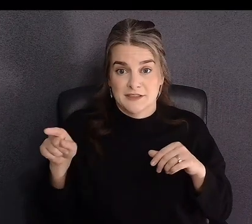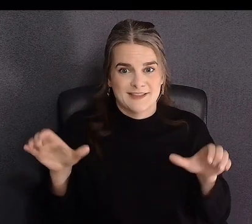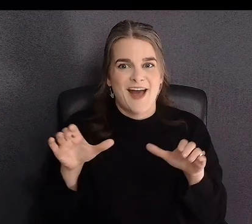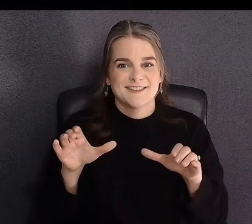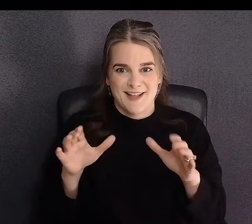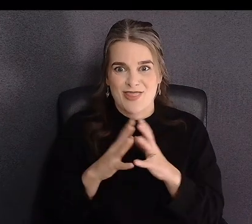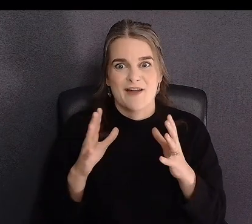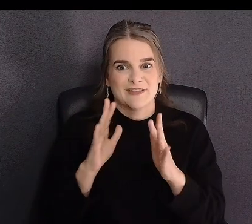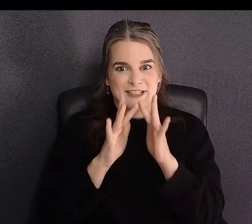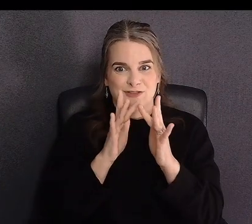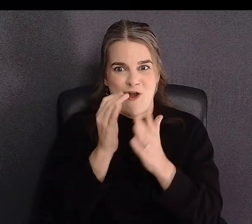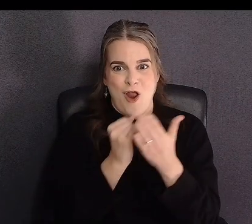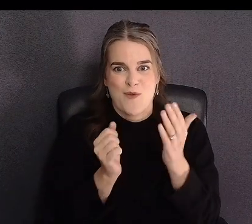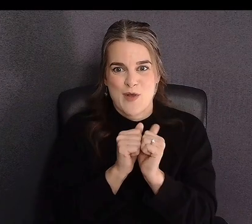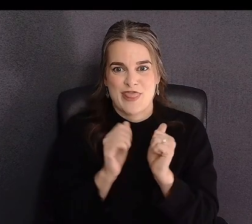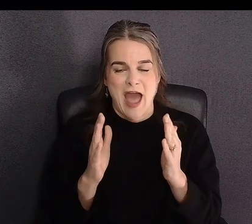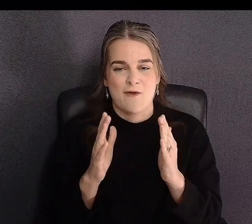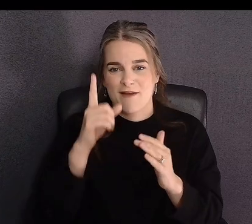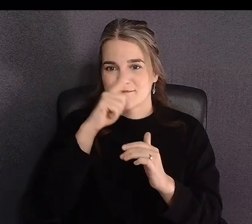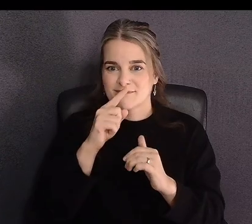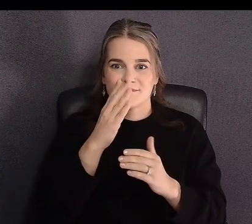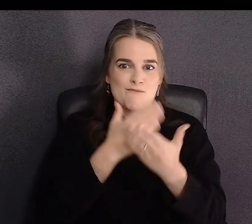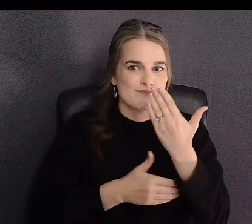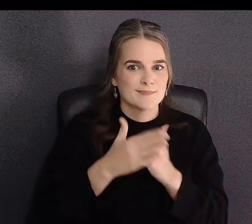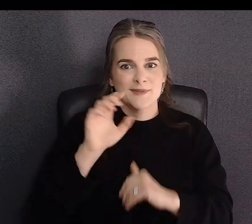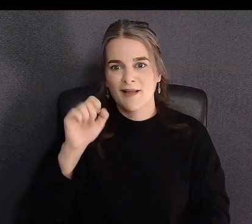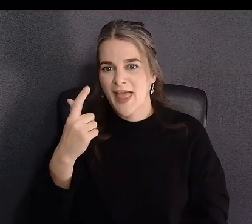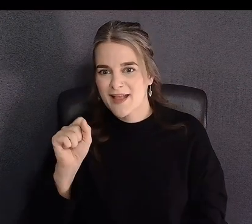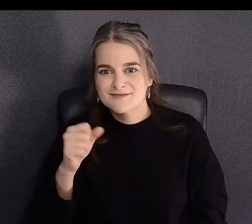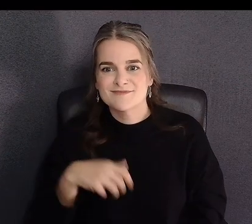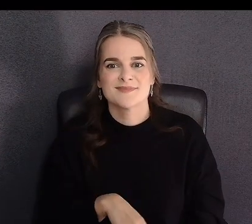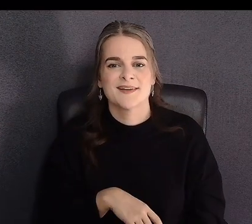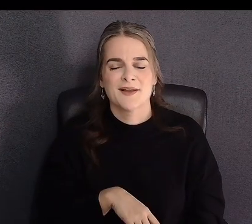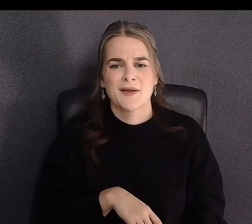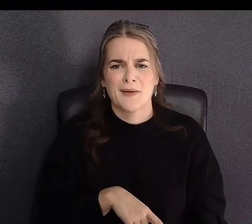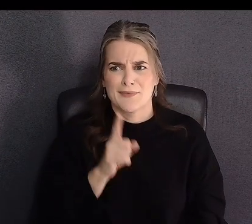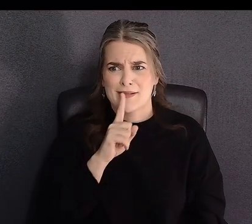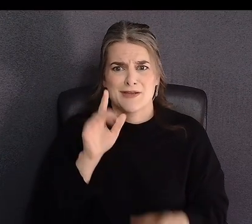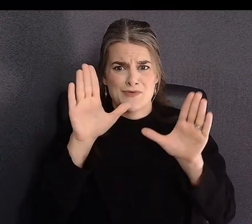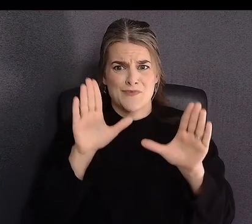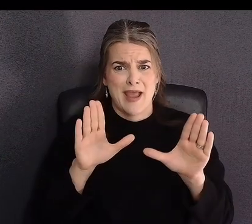Without her prosthesis, yeah. So it's great for that one-handed use